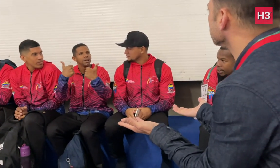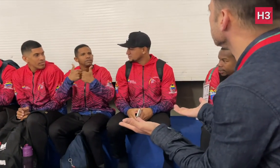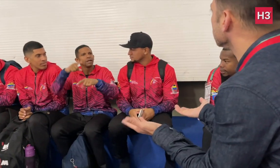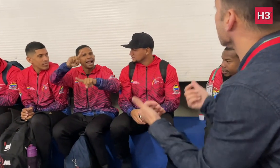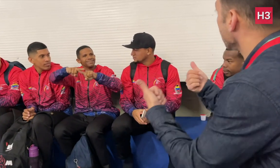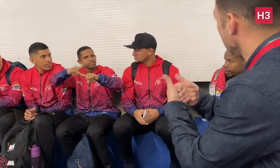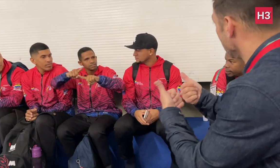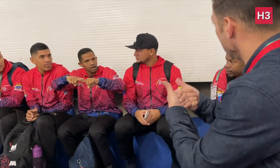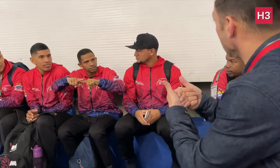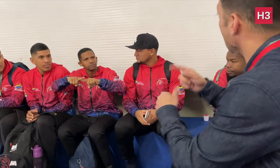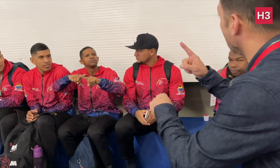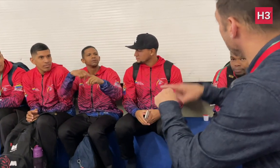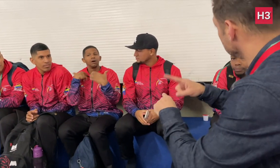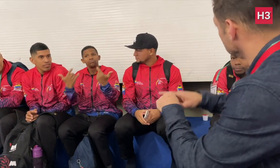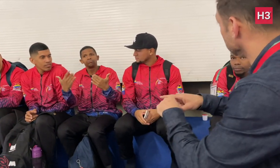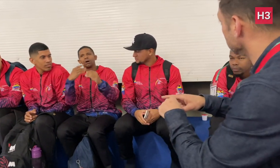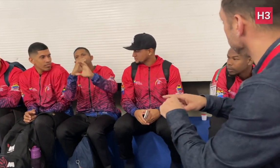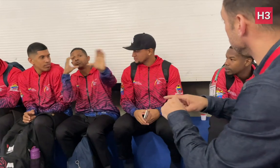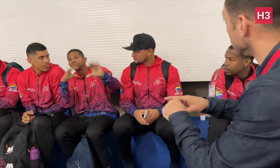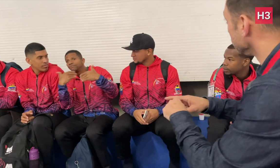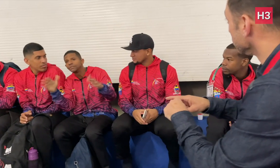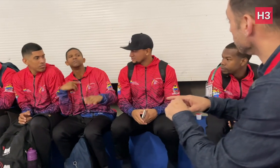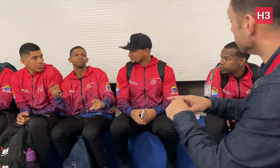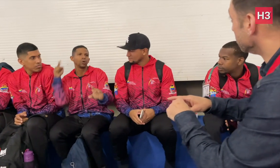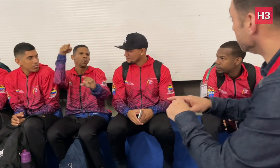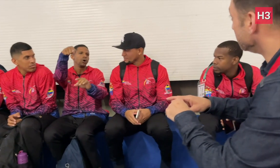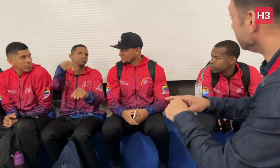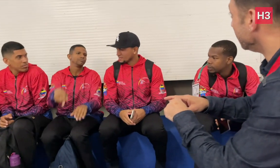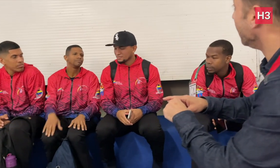What are you waiting for? We have a basketball game against Greece. We’re waiting for the bus to take us there.